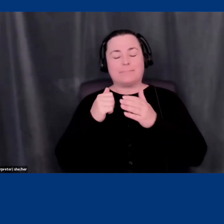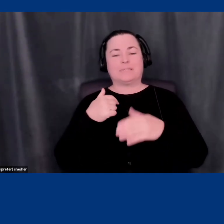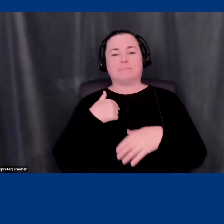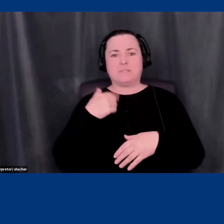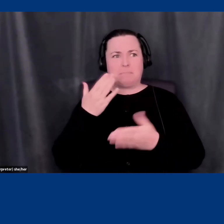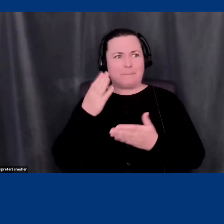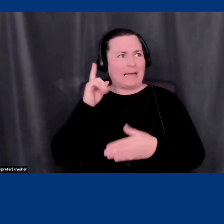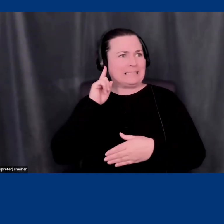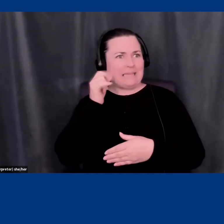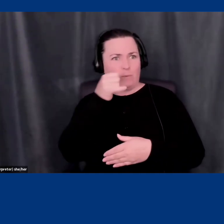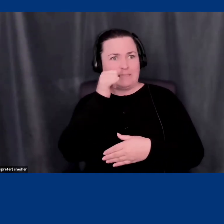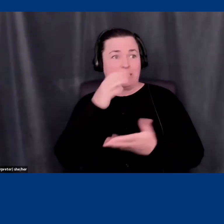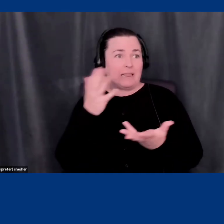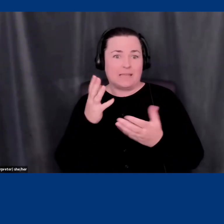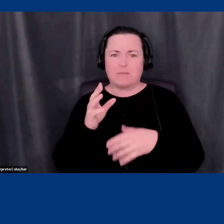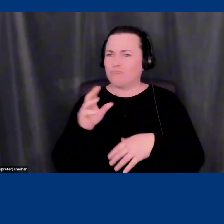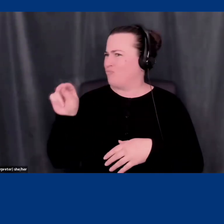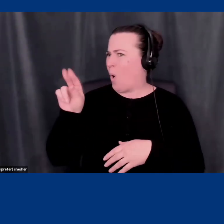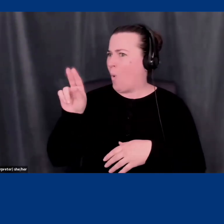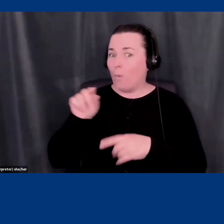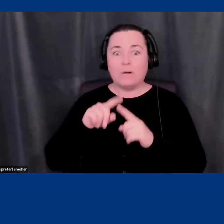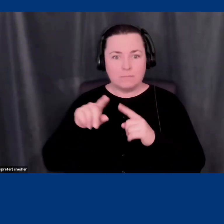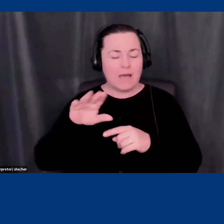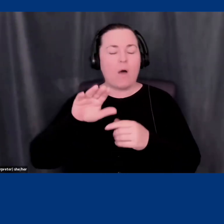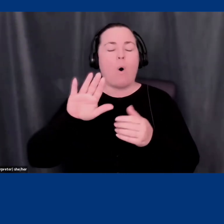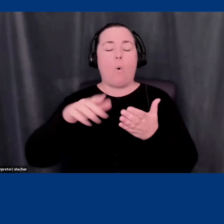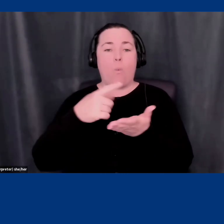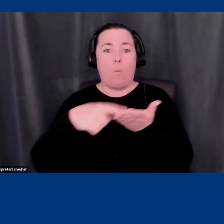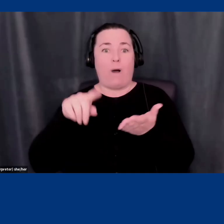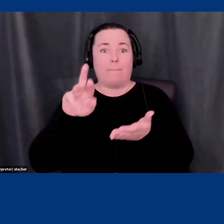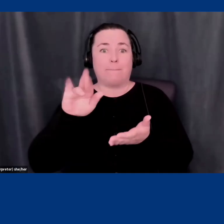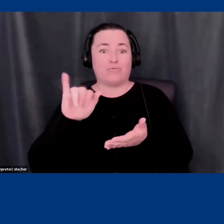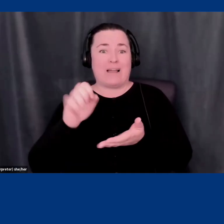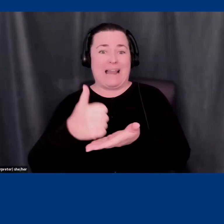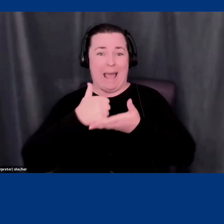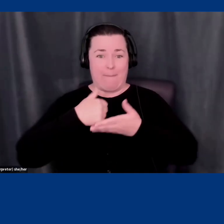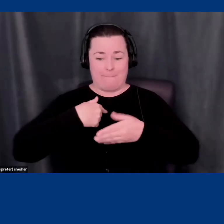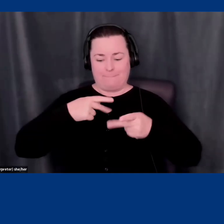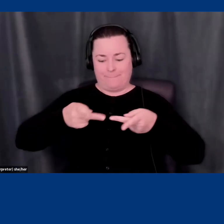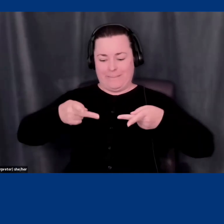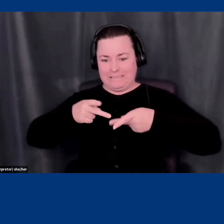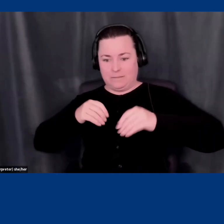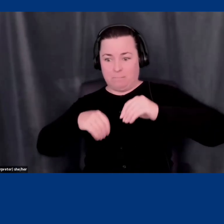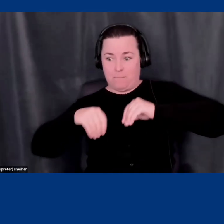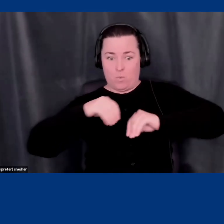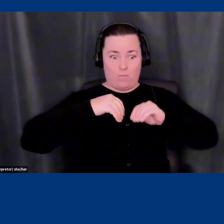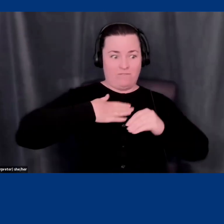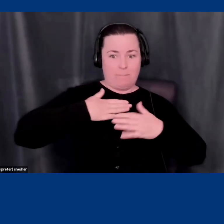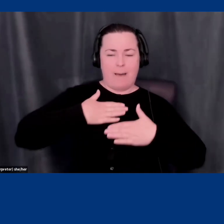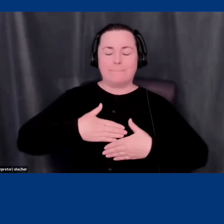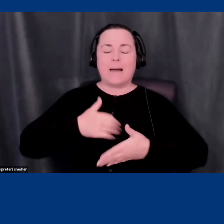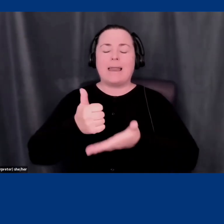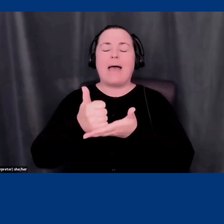helped with everything. That is so wonderful to hear,